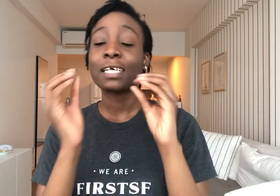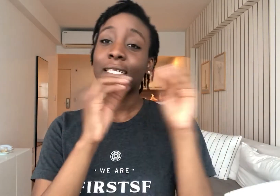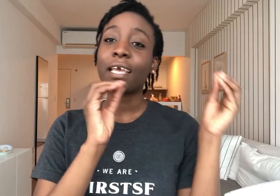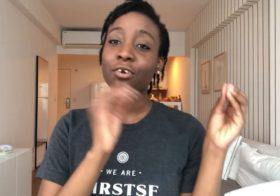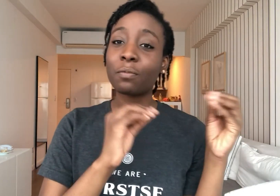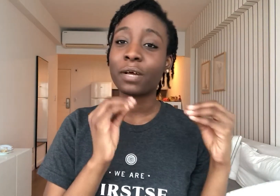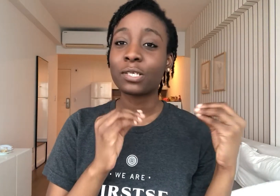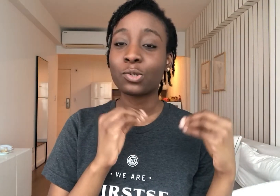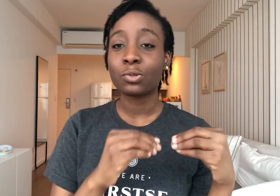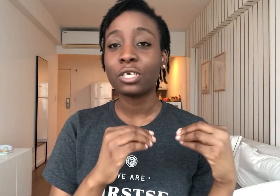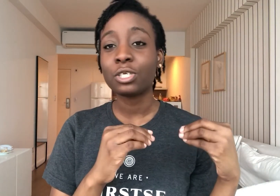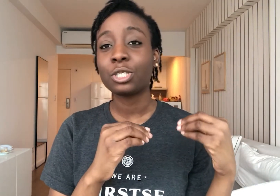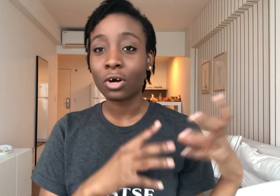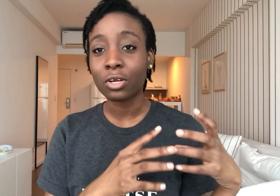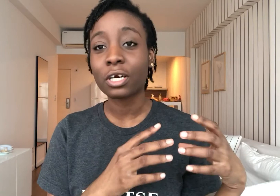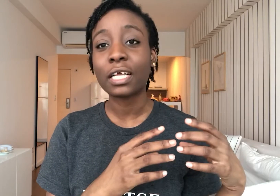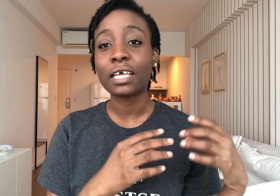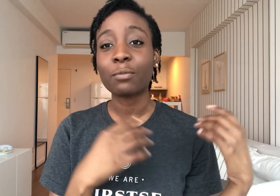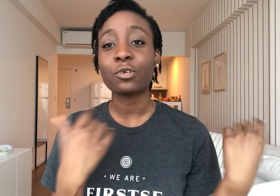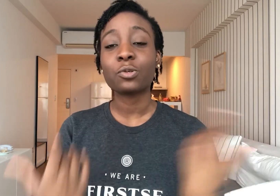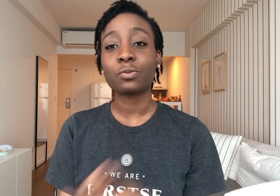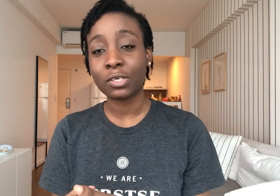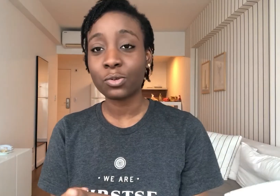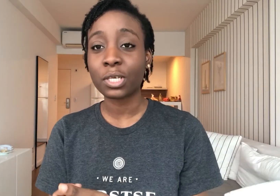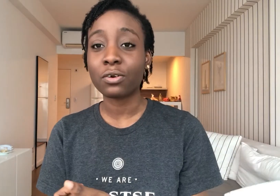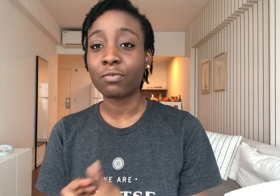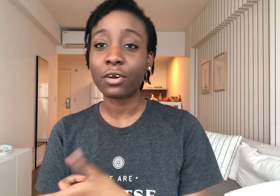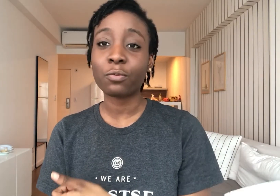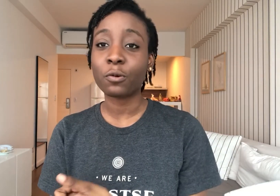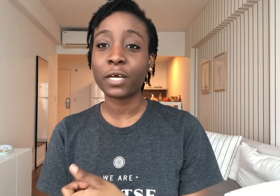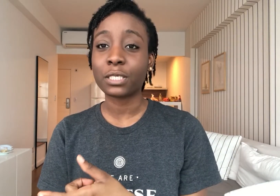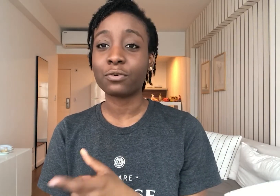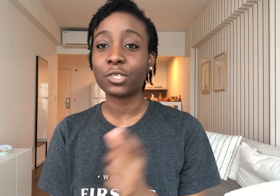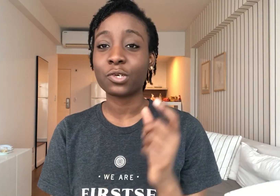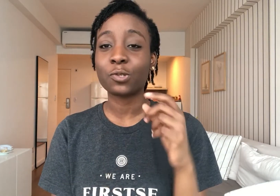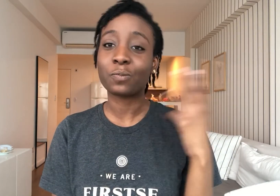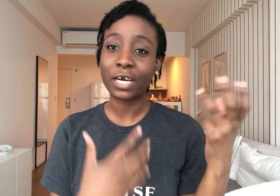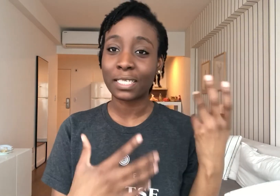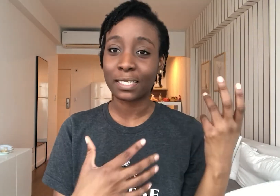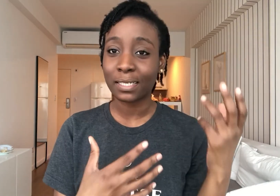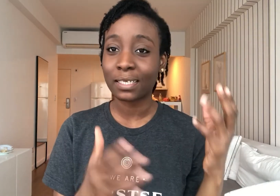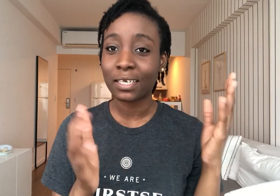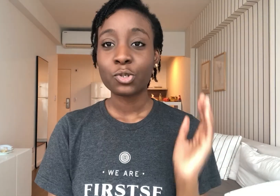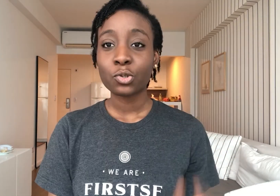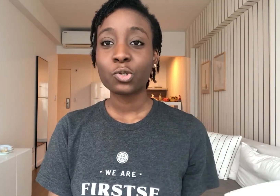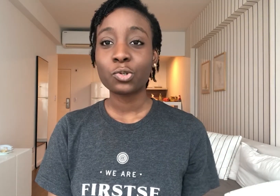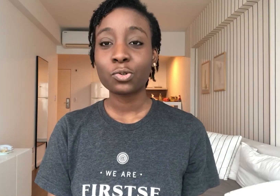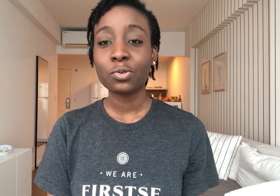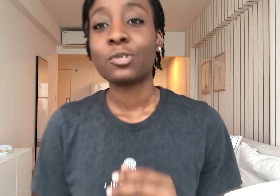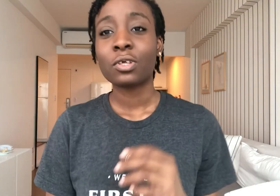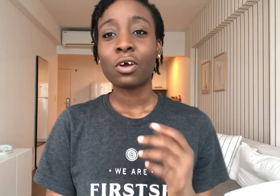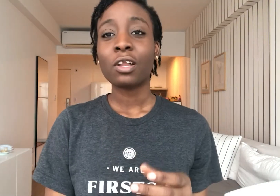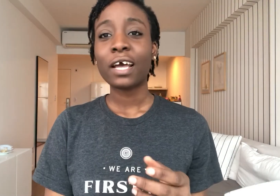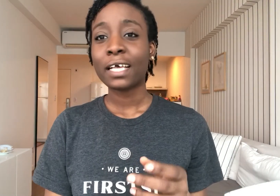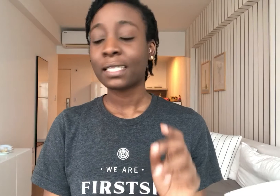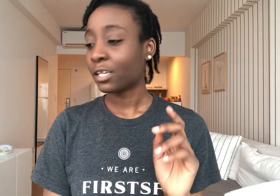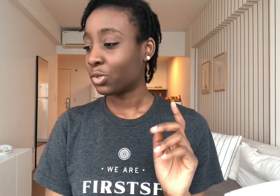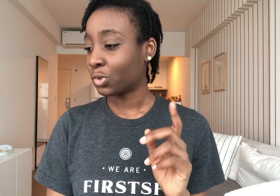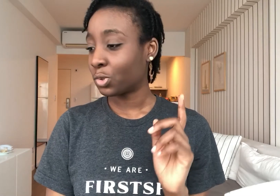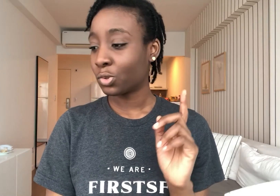assign numbers to each color and then I'm going to use a random number generator to practice. So two, so the color I assigned to two